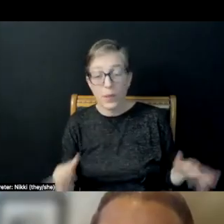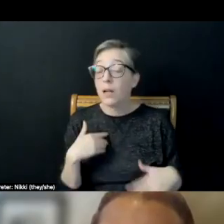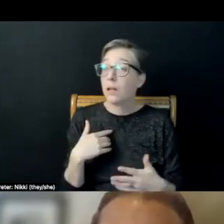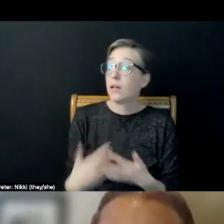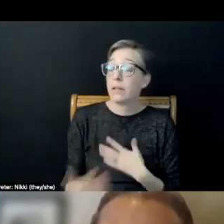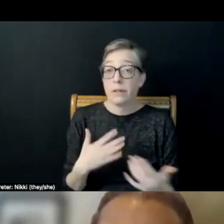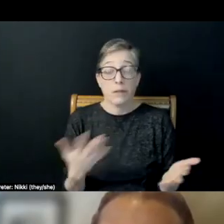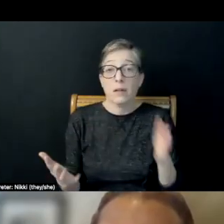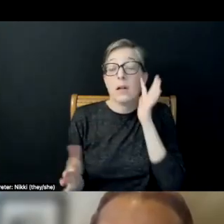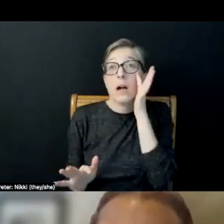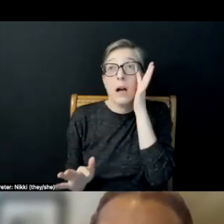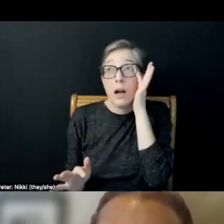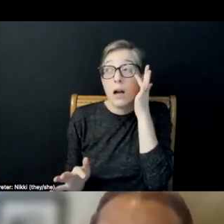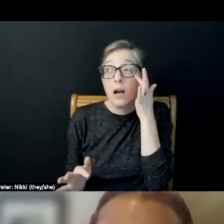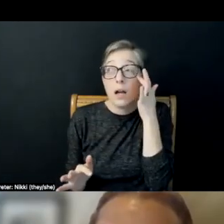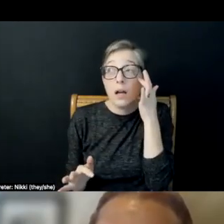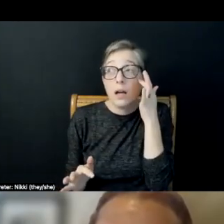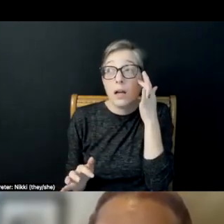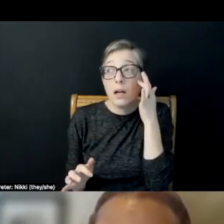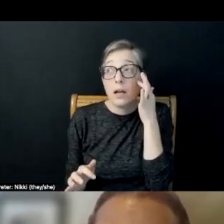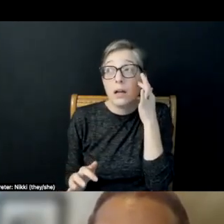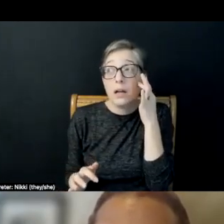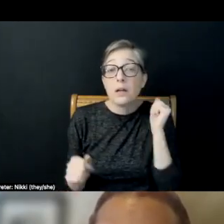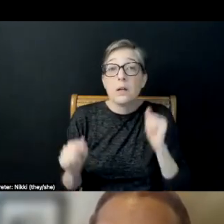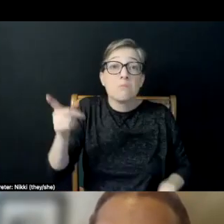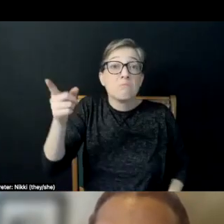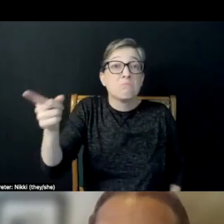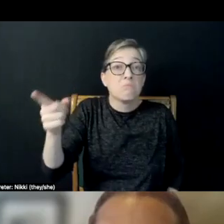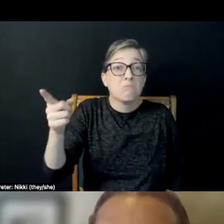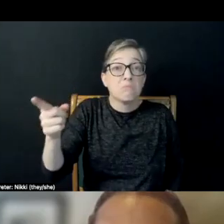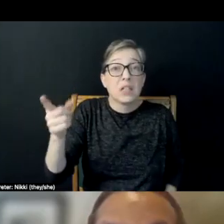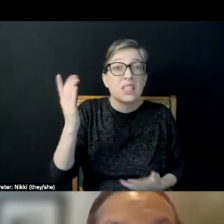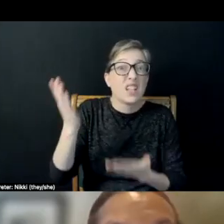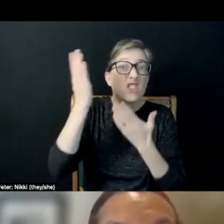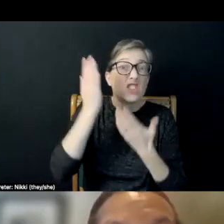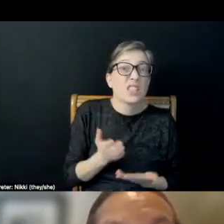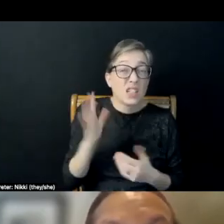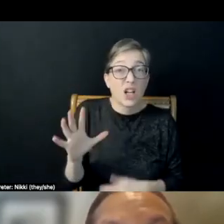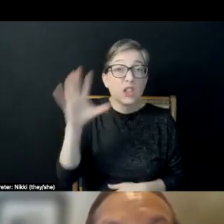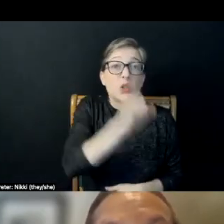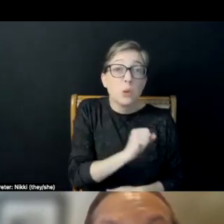insinuating or suggesting that if I did not do this thing that she wanted me to do,